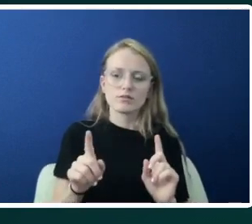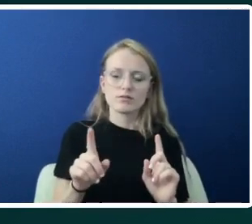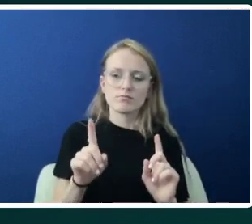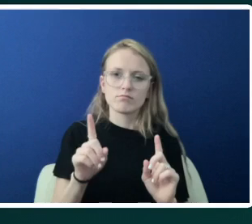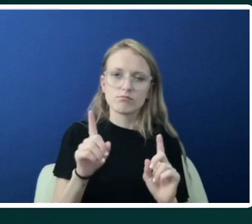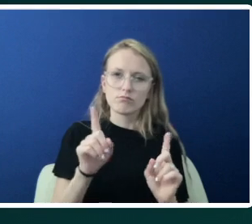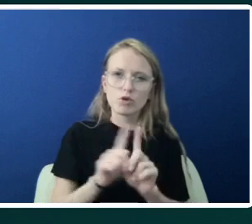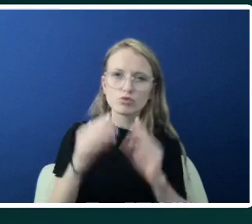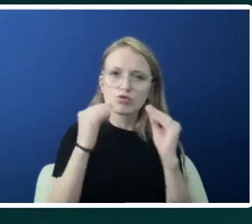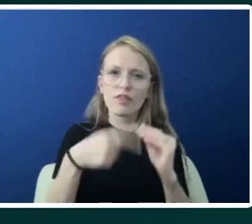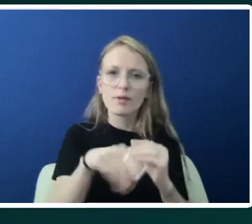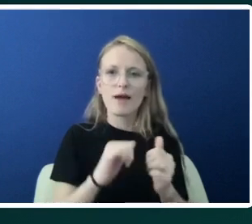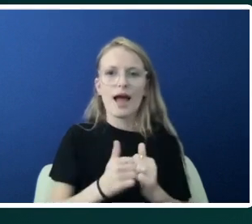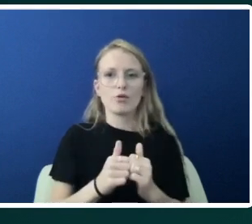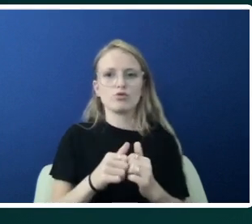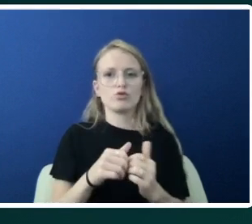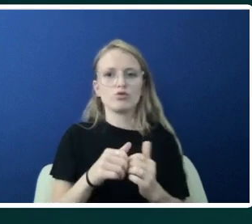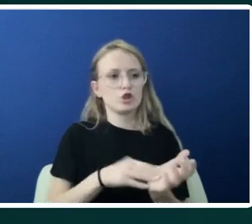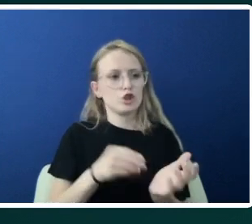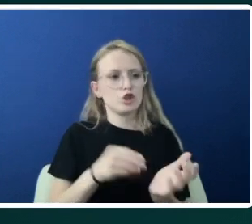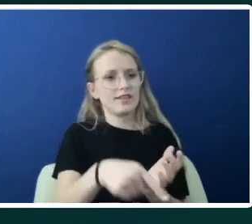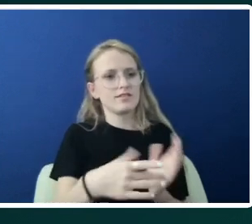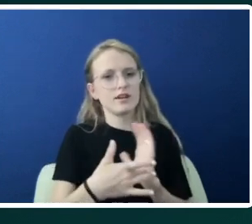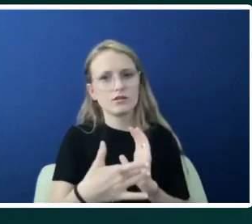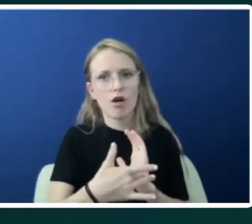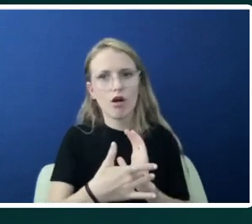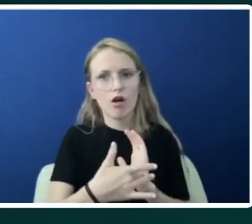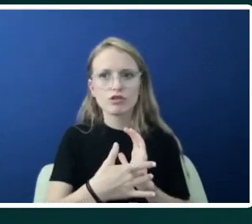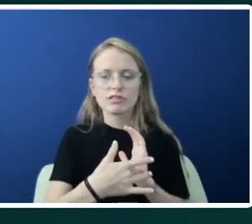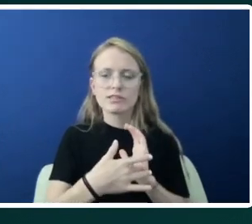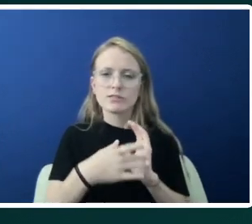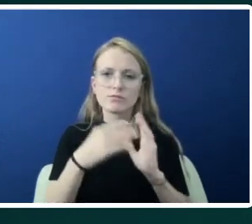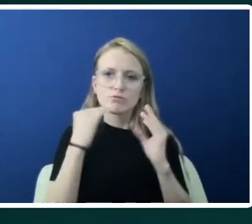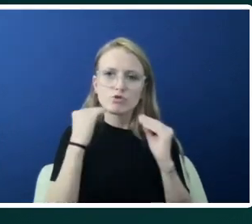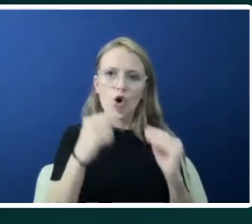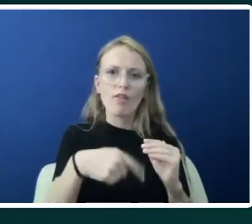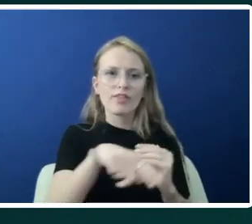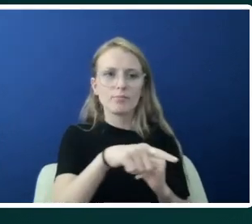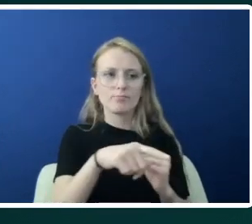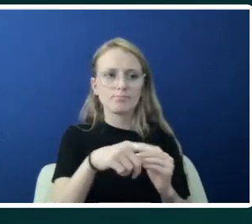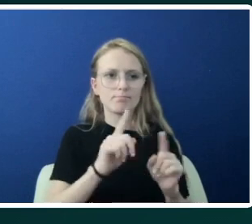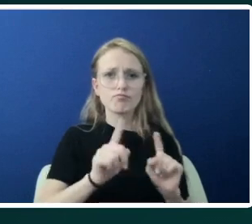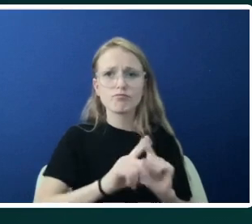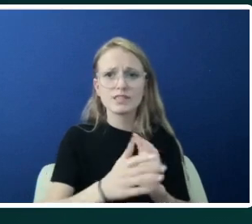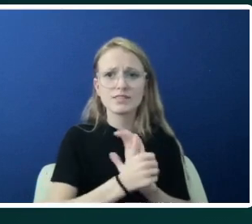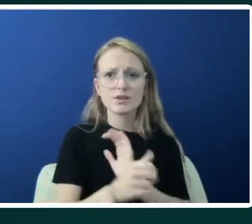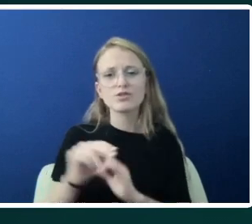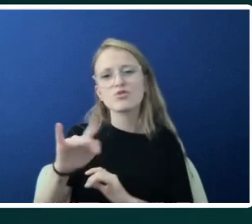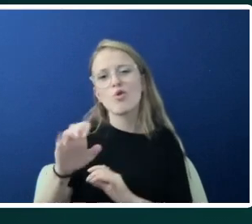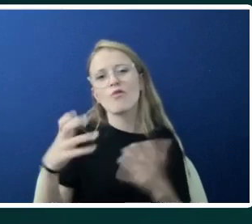learn, you know, those skills that Nicole said. You know, that when kids are coming in college,